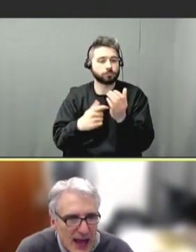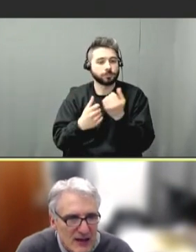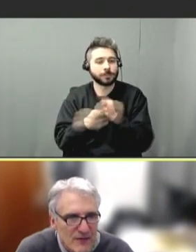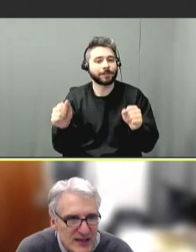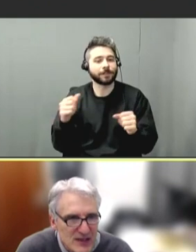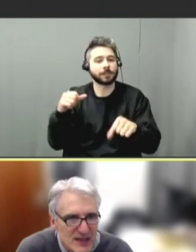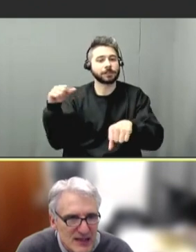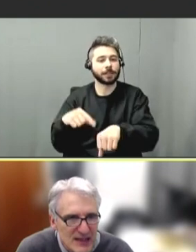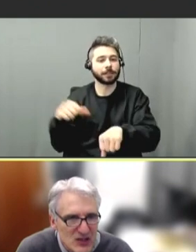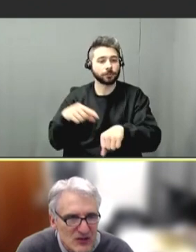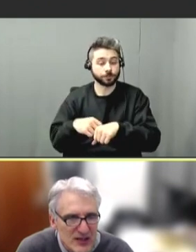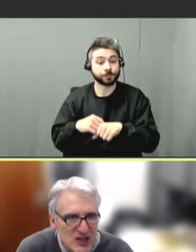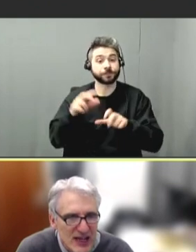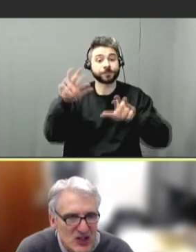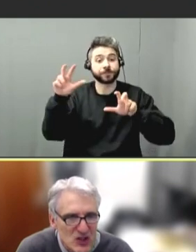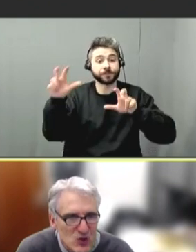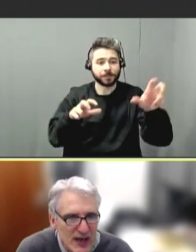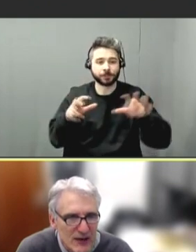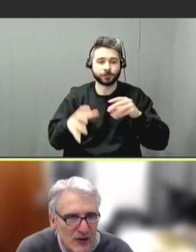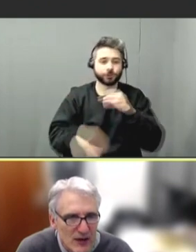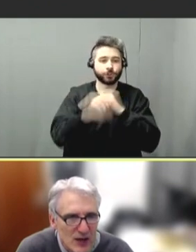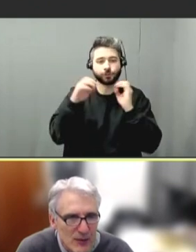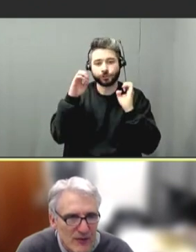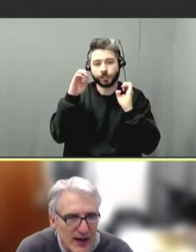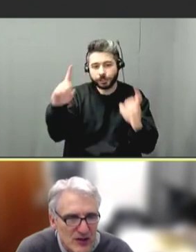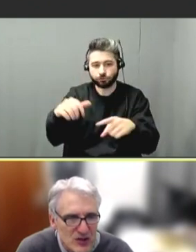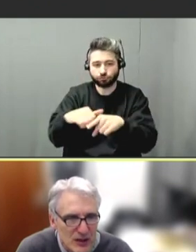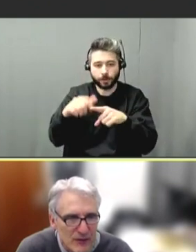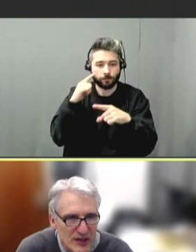and investments in additional education and training for healthcare providers on the